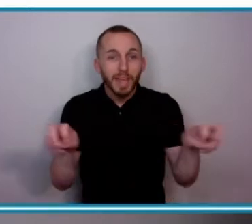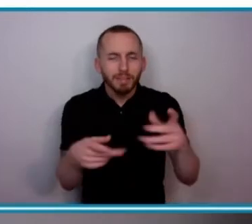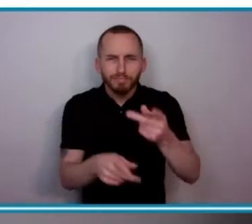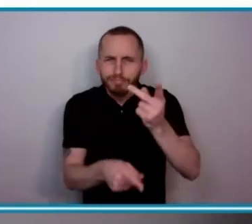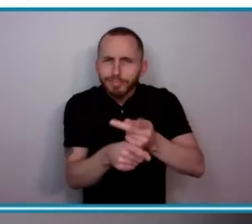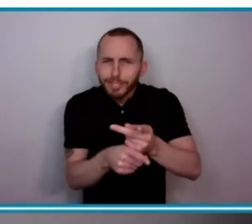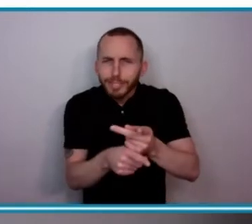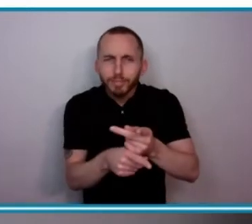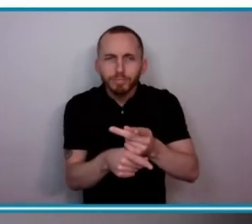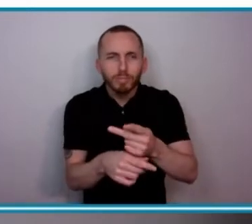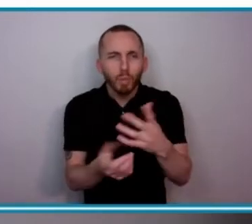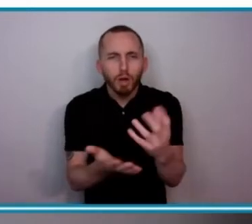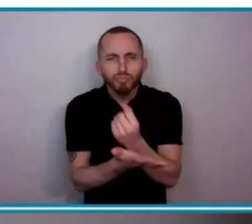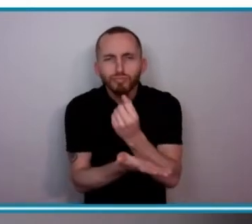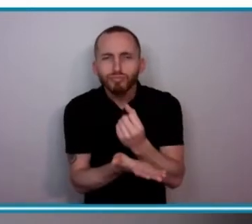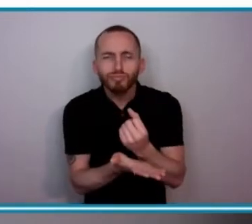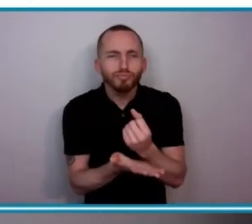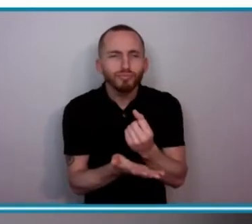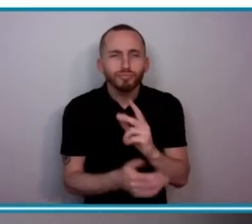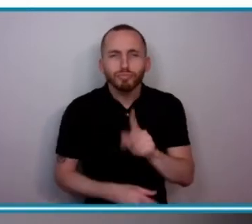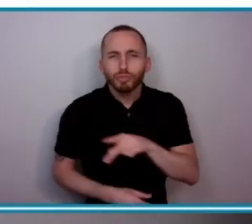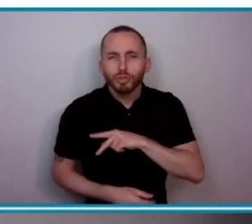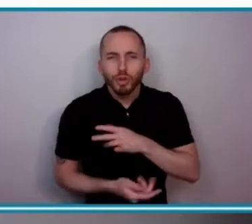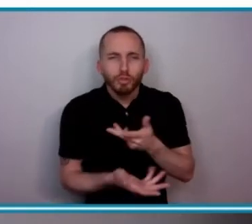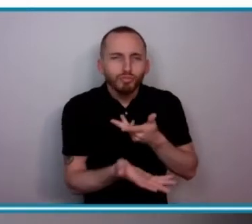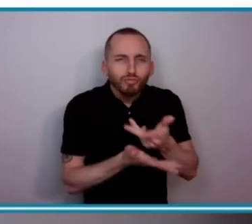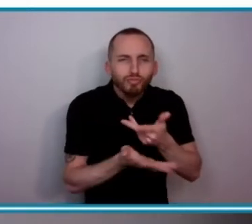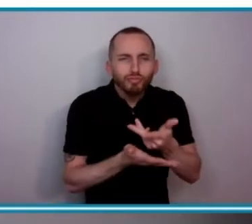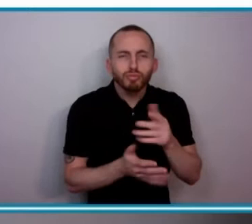a kind of a personal perspective on this.